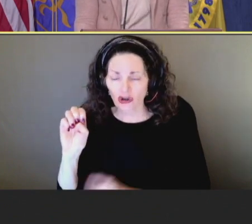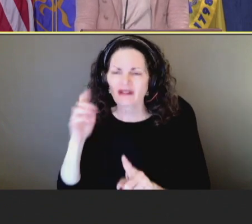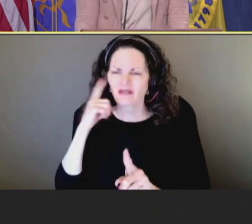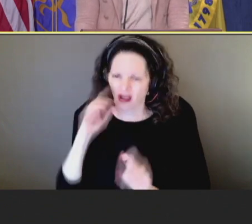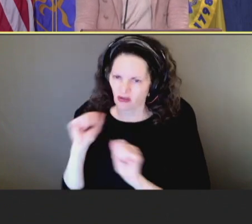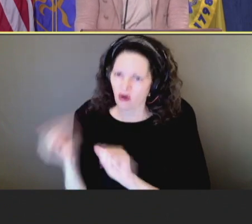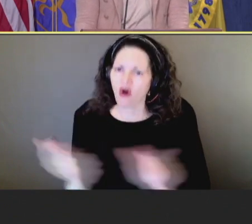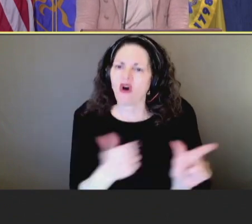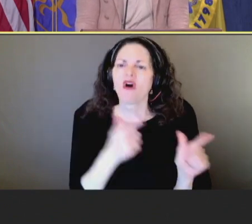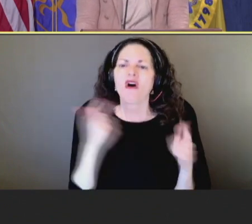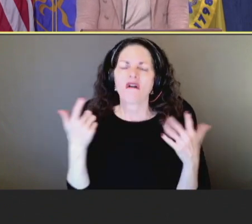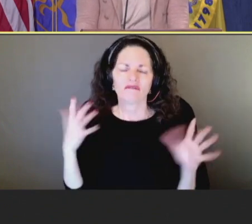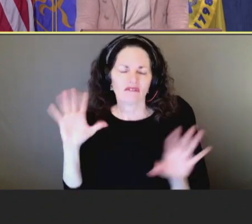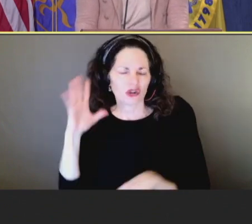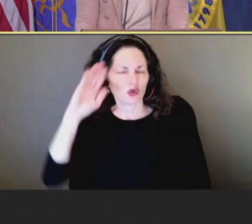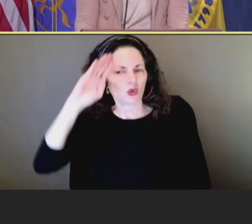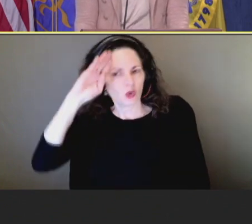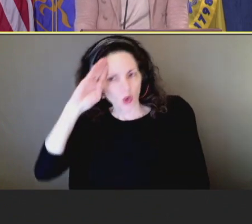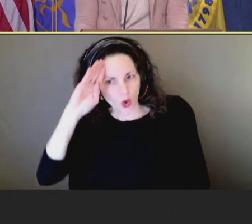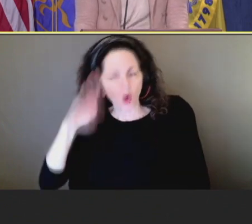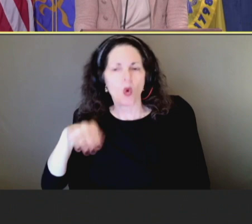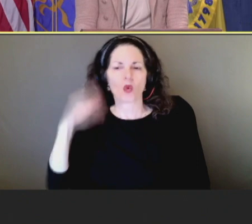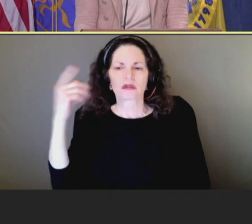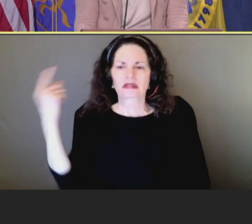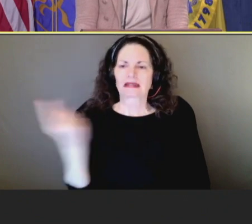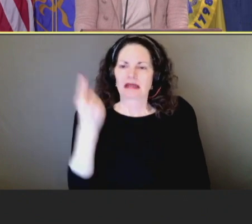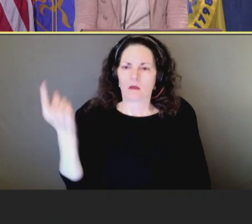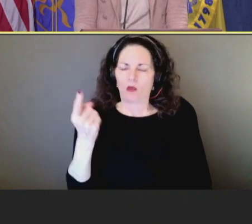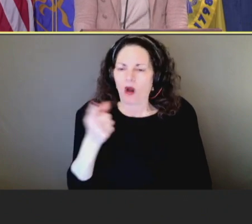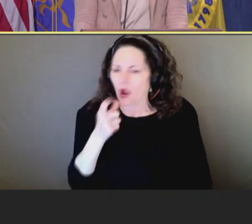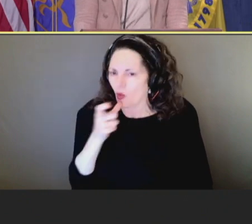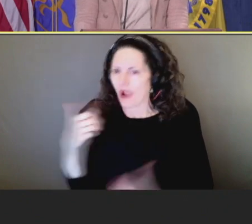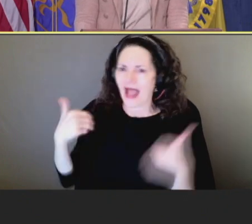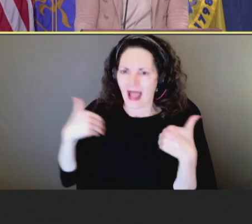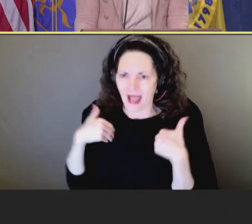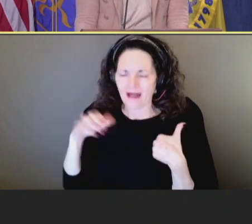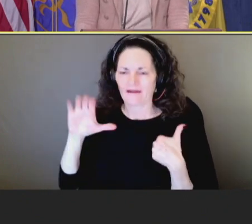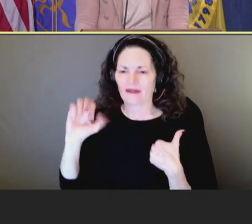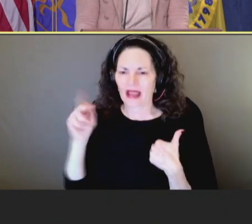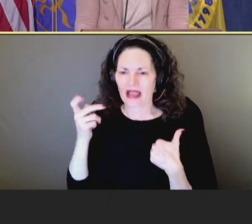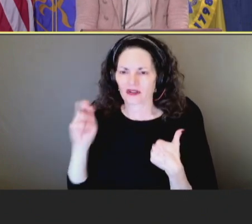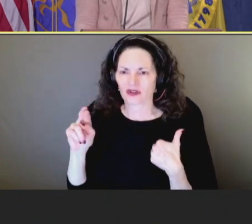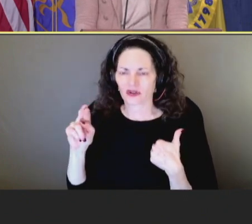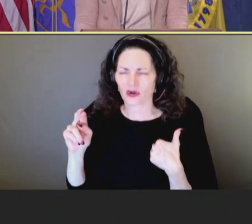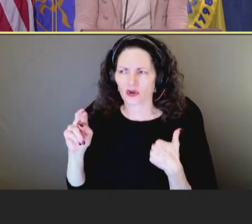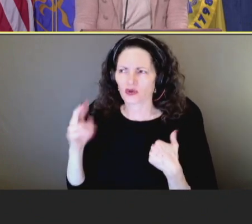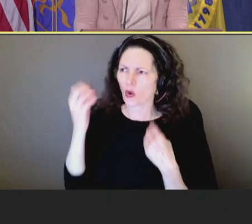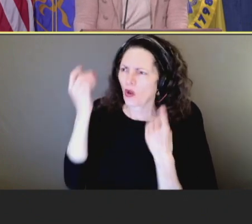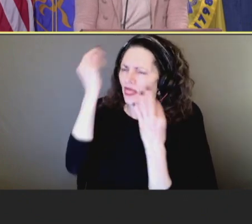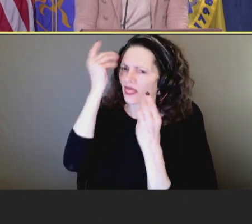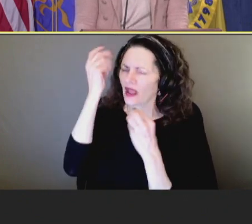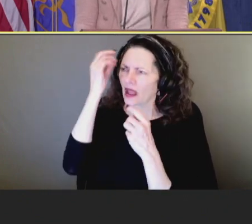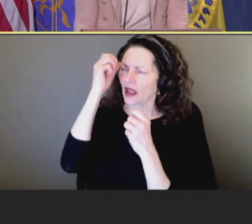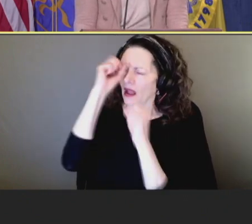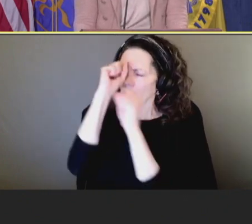just think about that cancer-free future where we don't have to have those toxic treatments,